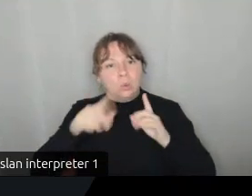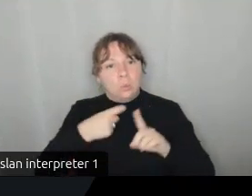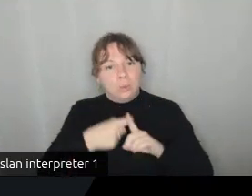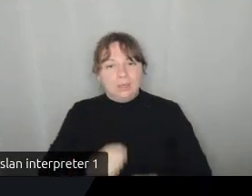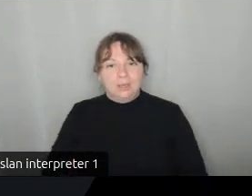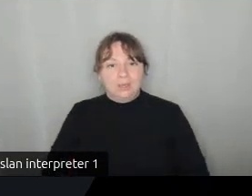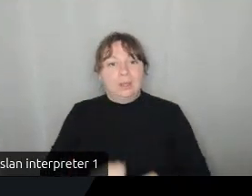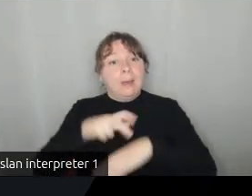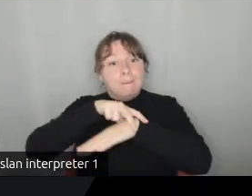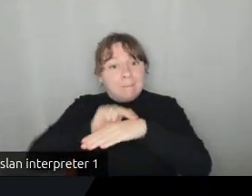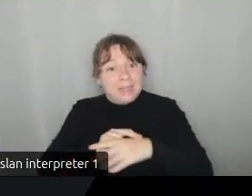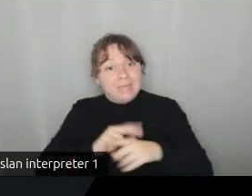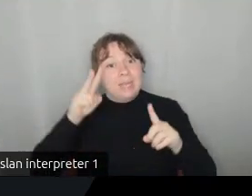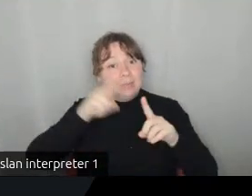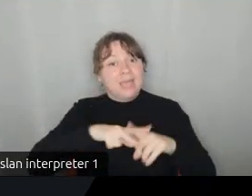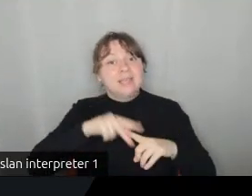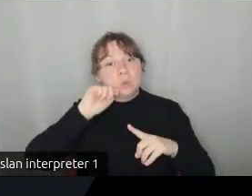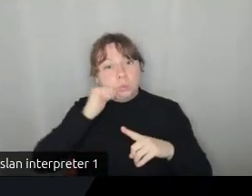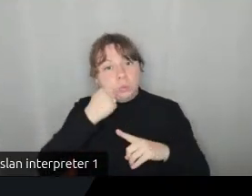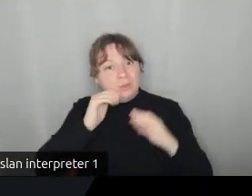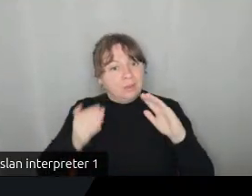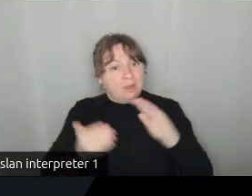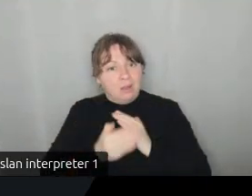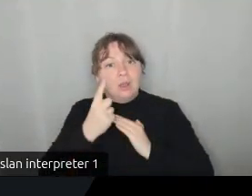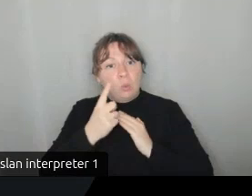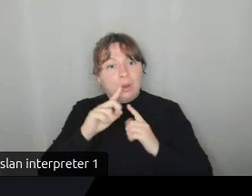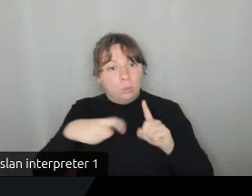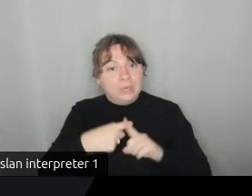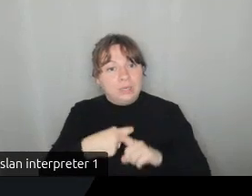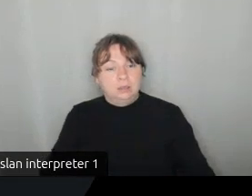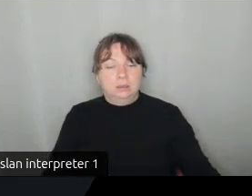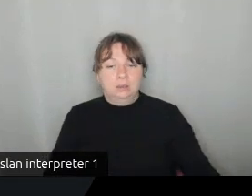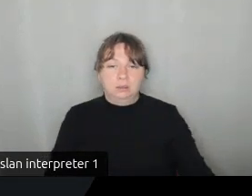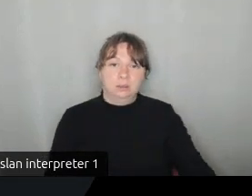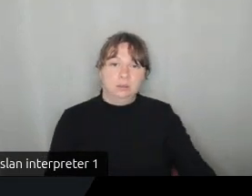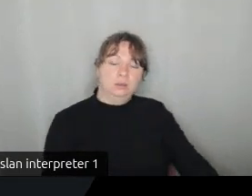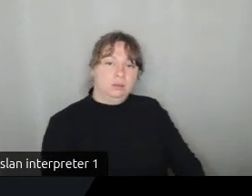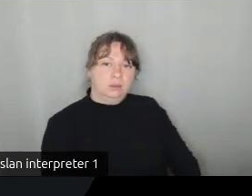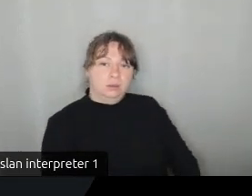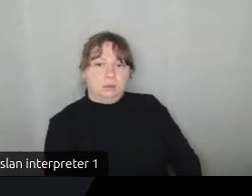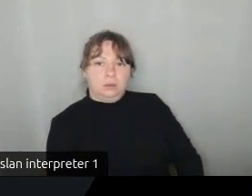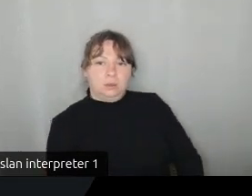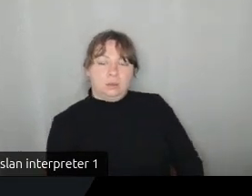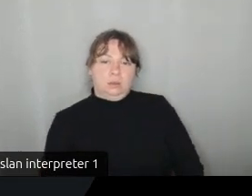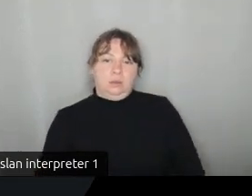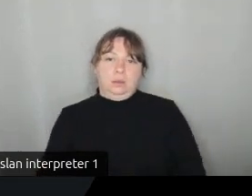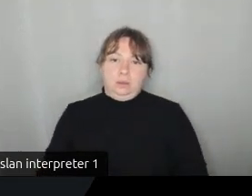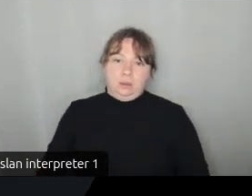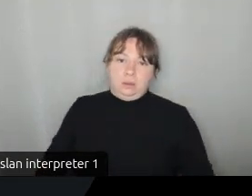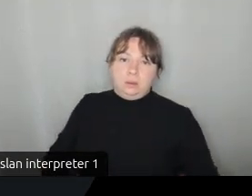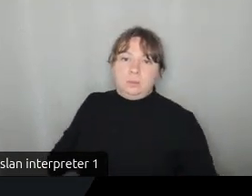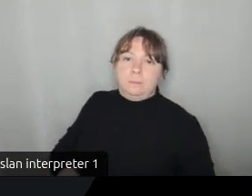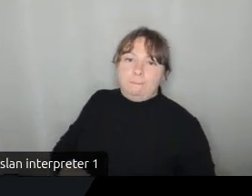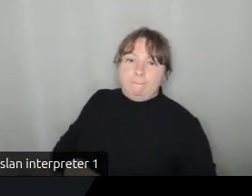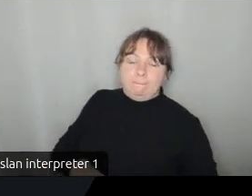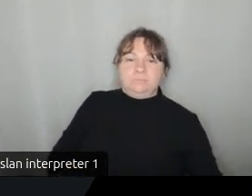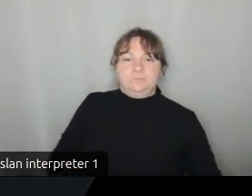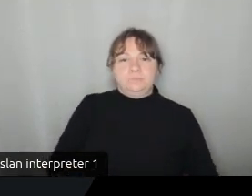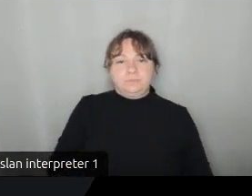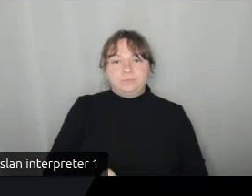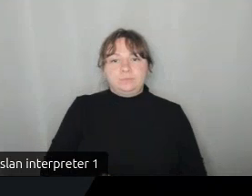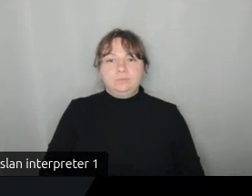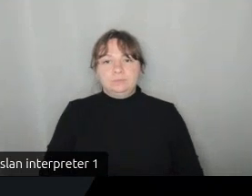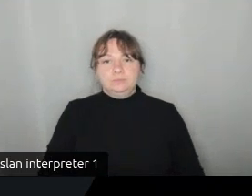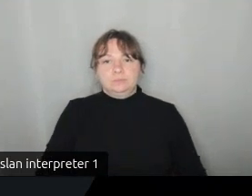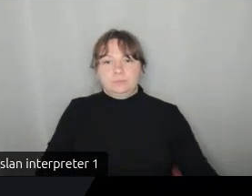the week as well. Um evidently they can issue um it depends but not necessarily the PPNs but